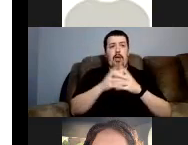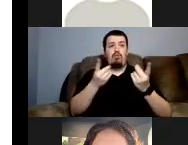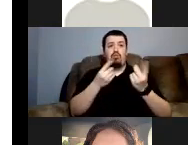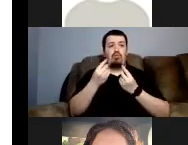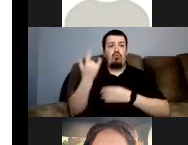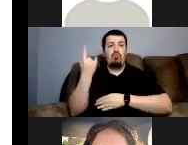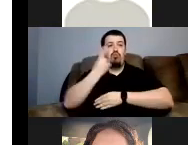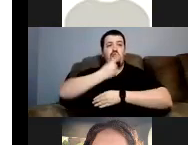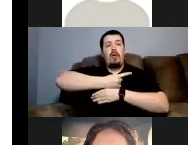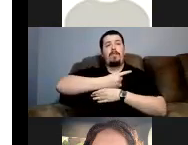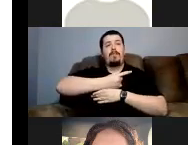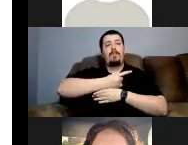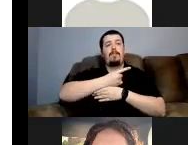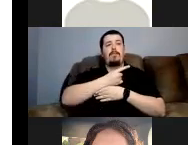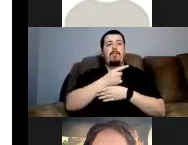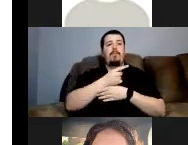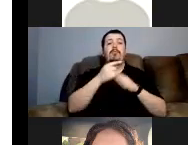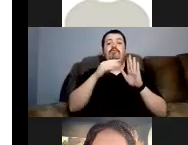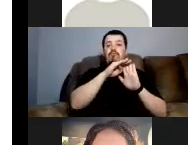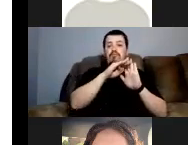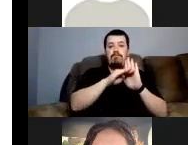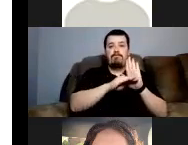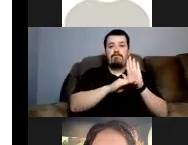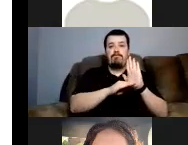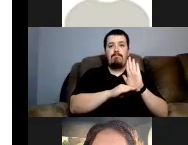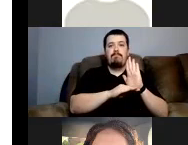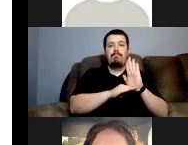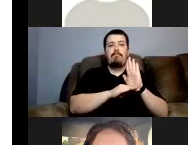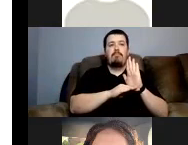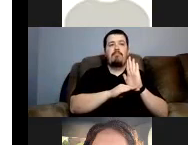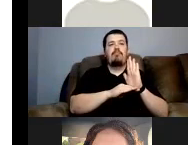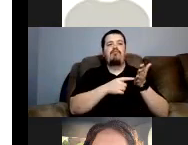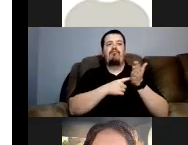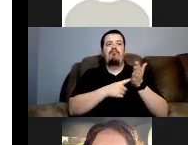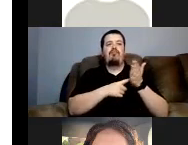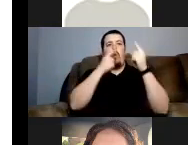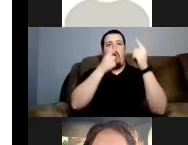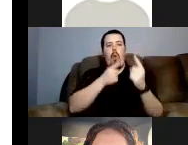is take a look at this agenda talk about our goals and some housekeeping tell you a little